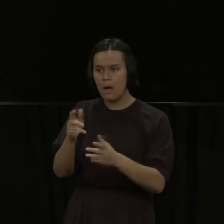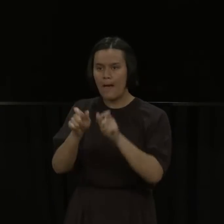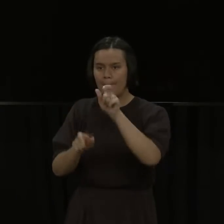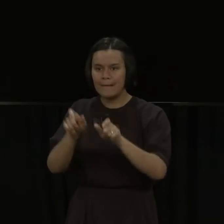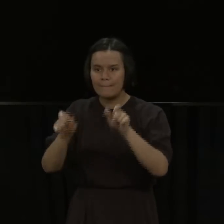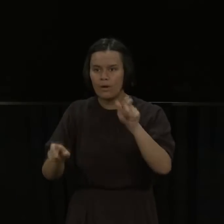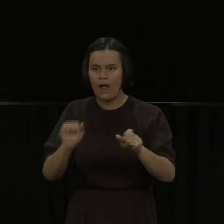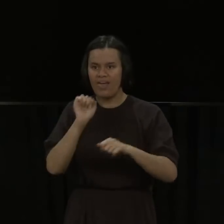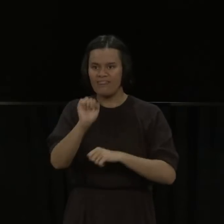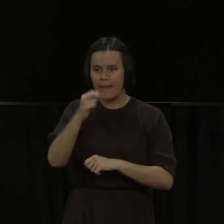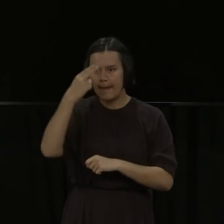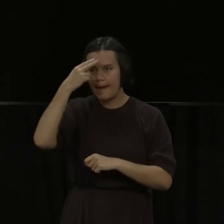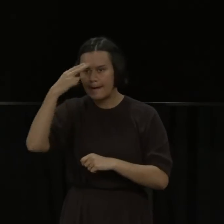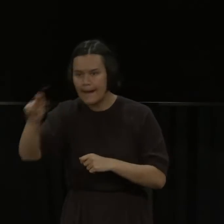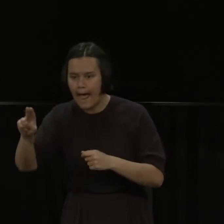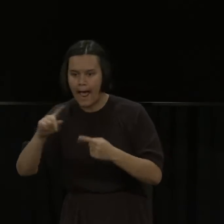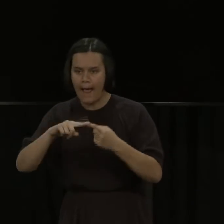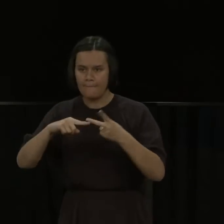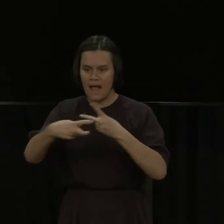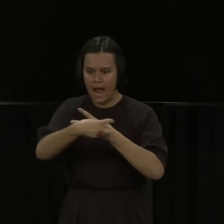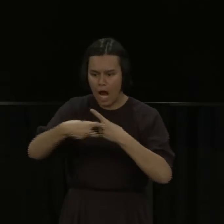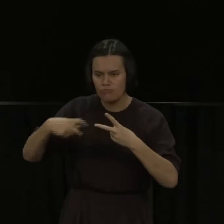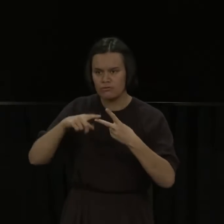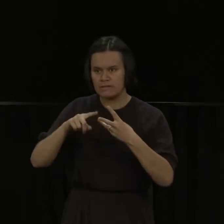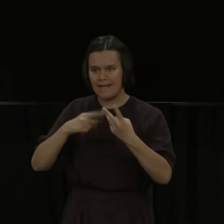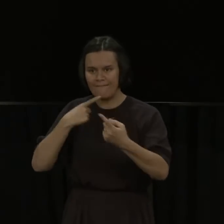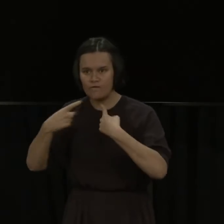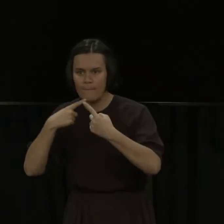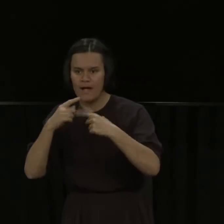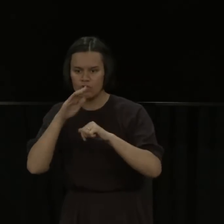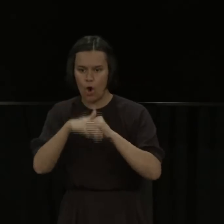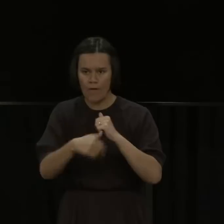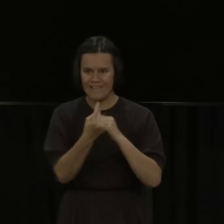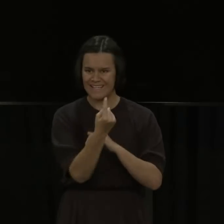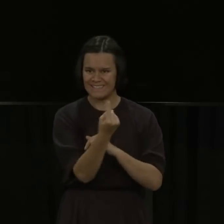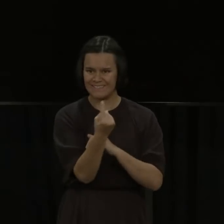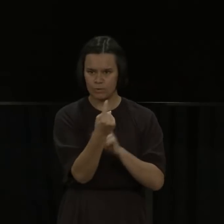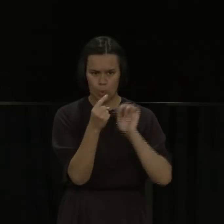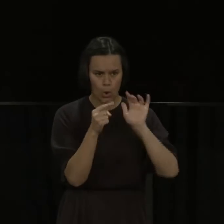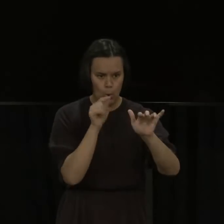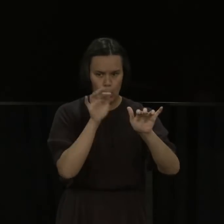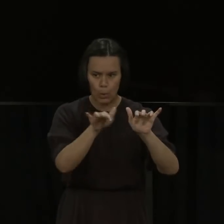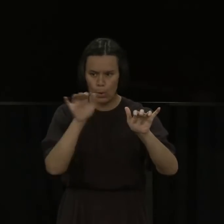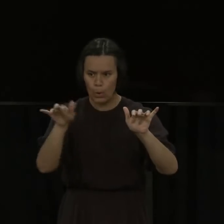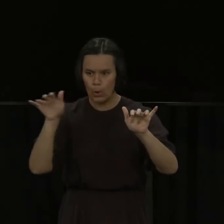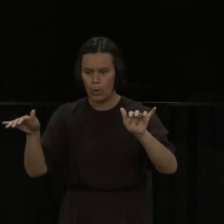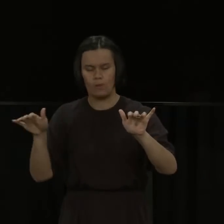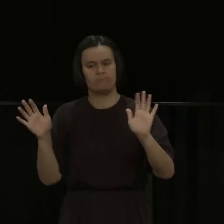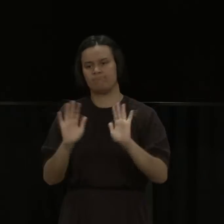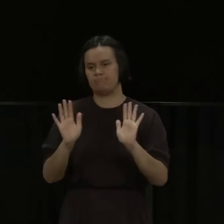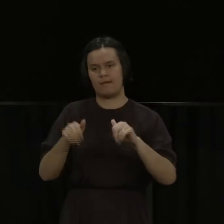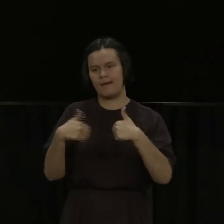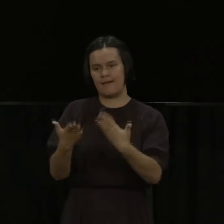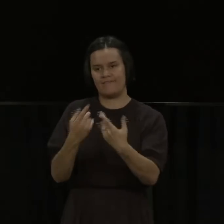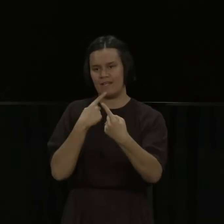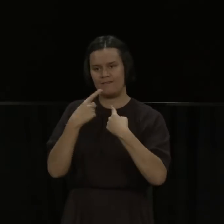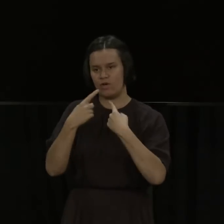collective, their providers, with other organisations and iwi since early in the year does not at the individual